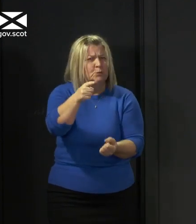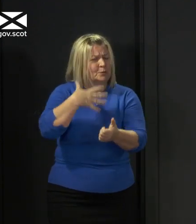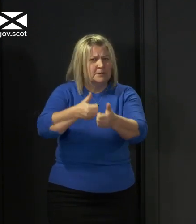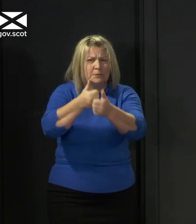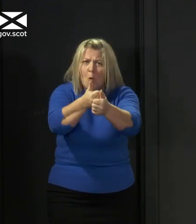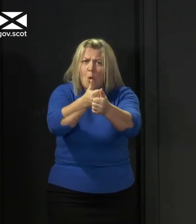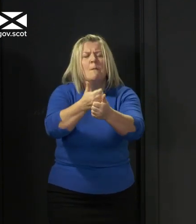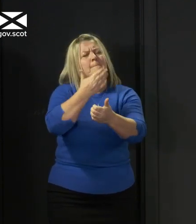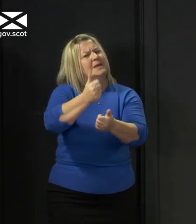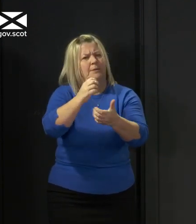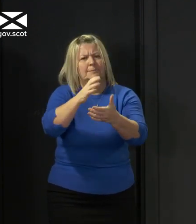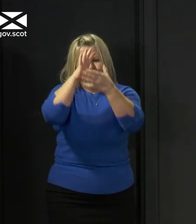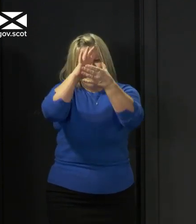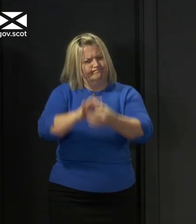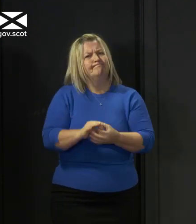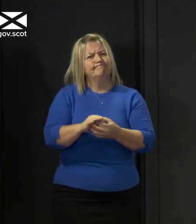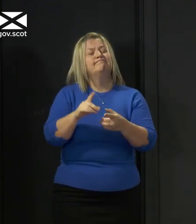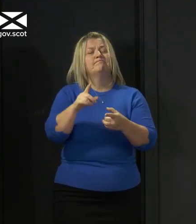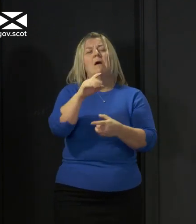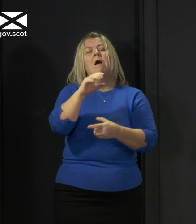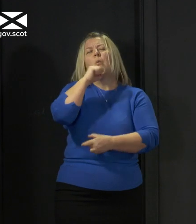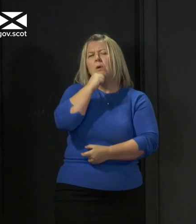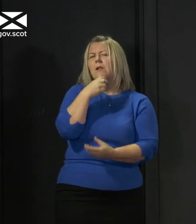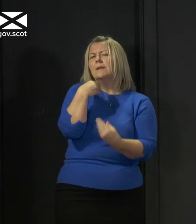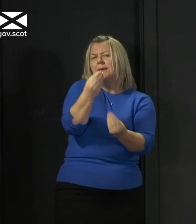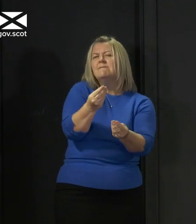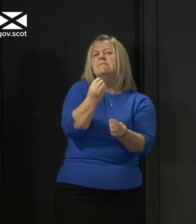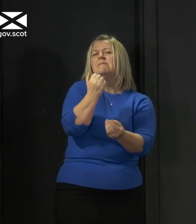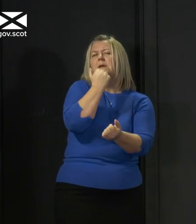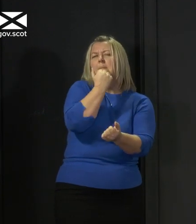to in a few moments read out a national helpline number for those of you who